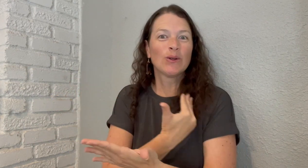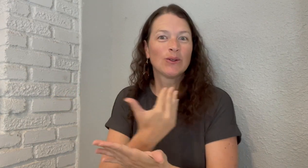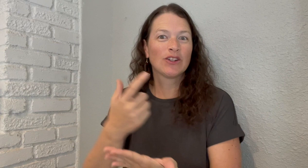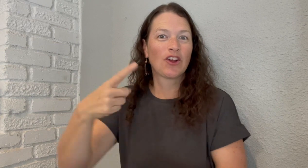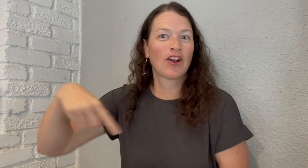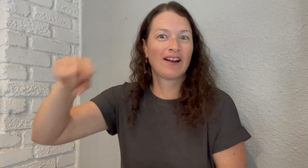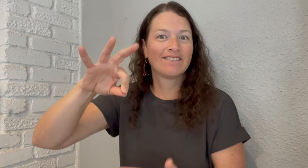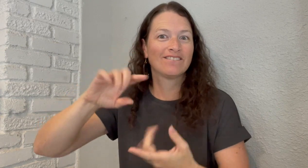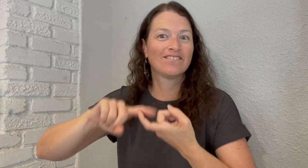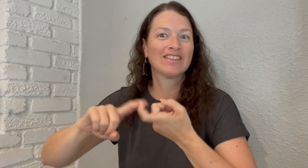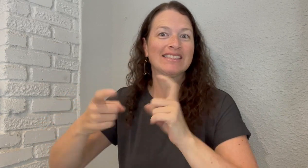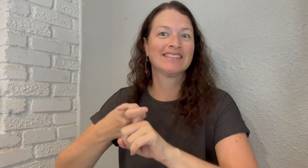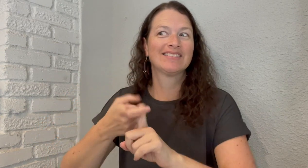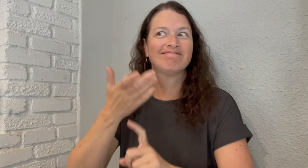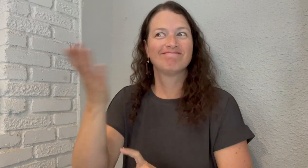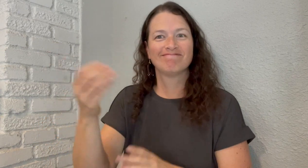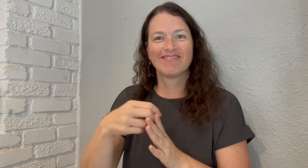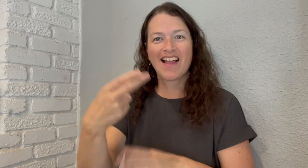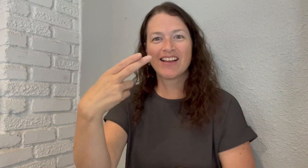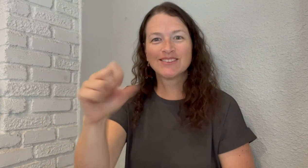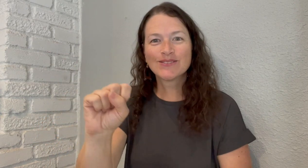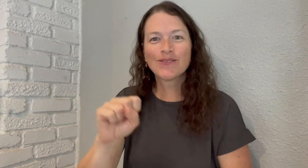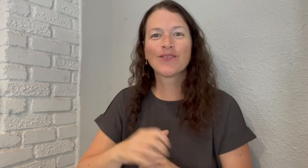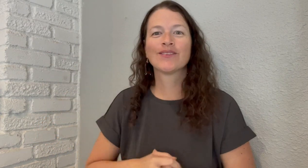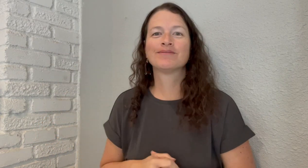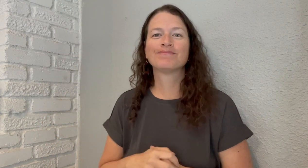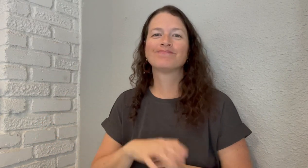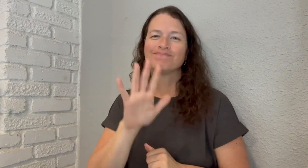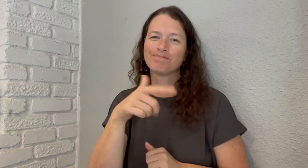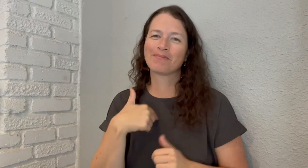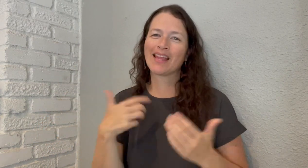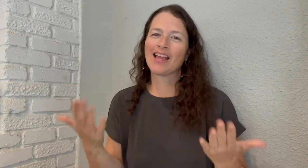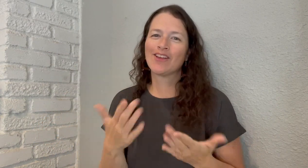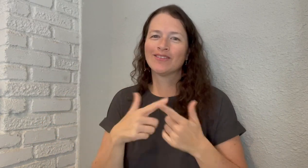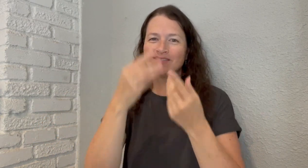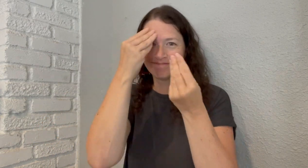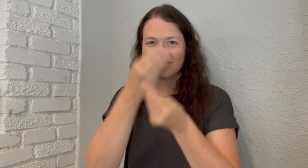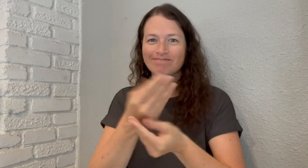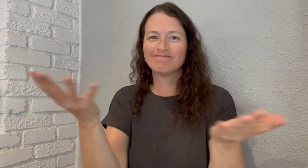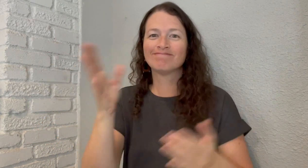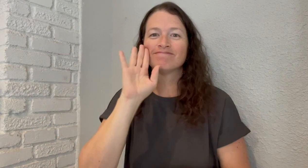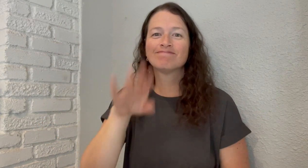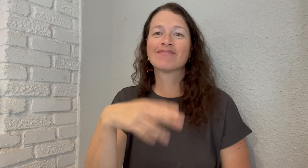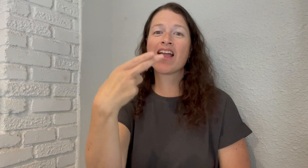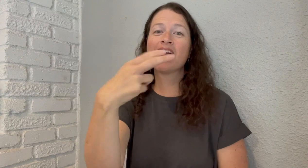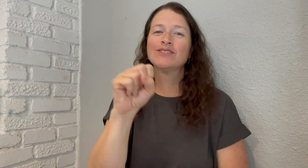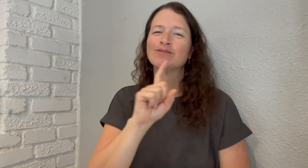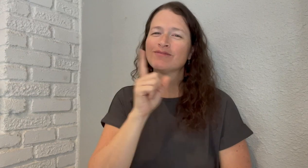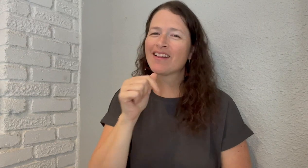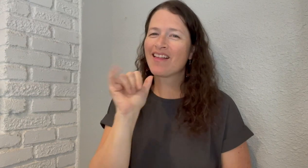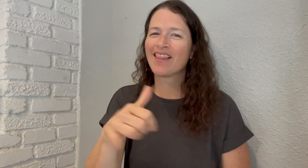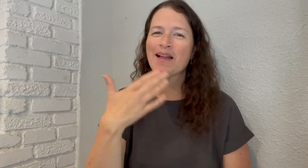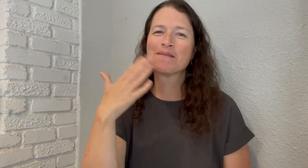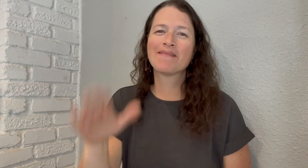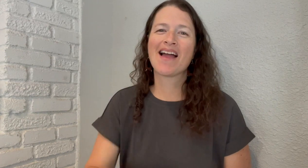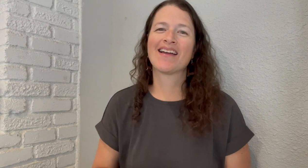and new circle of friends that you have in highschool available to you. I'm here to let you know